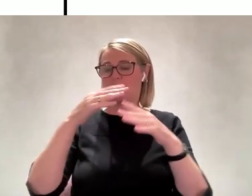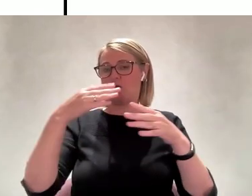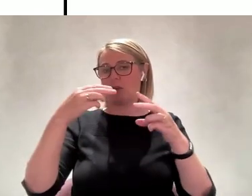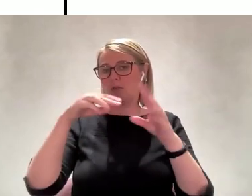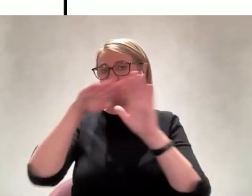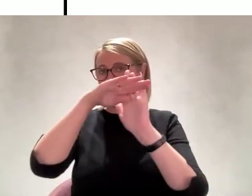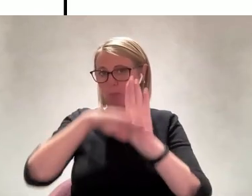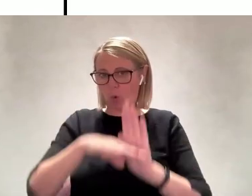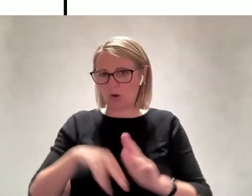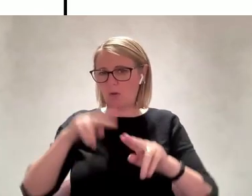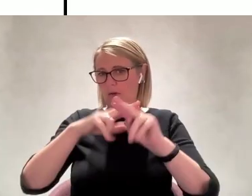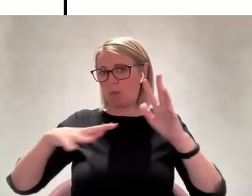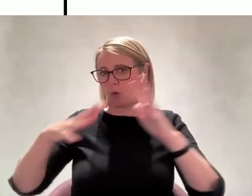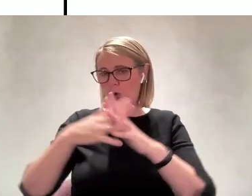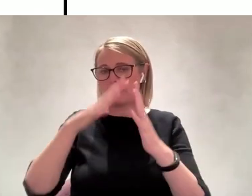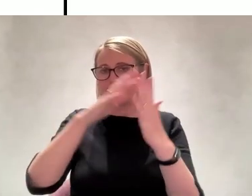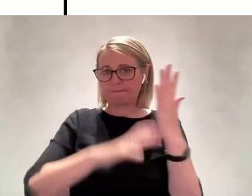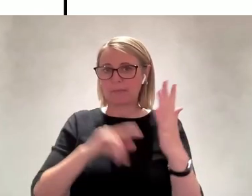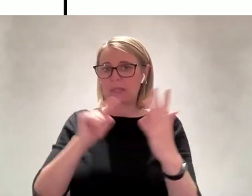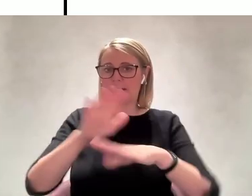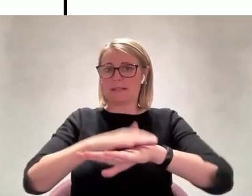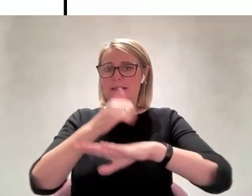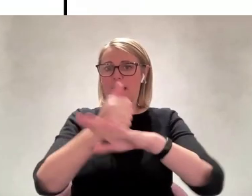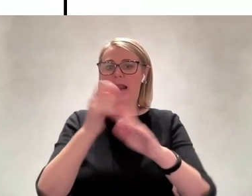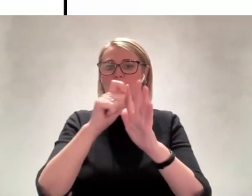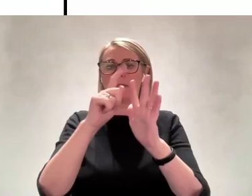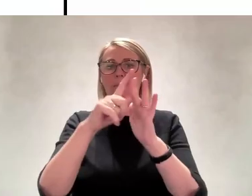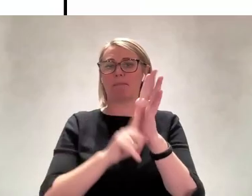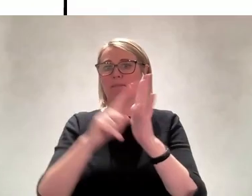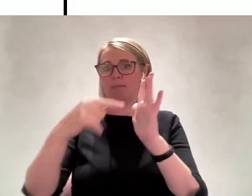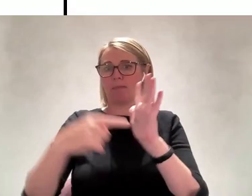principles set the foundation for our Pilot VPS AI